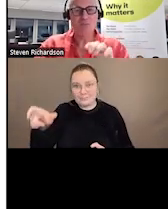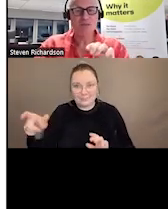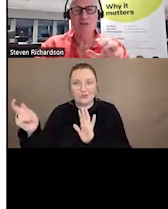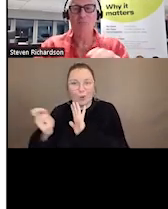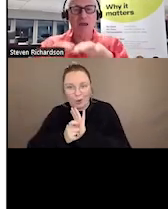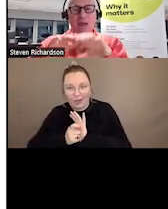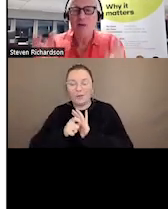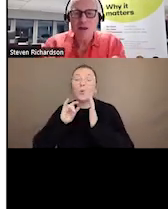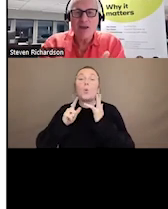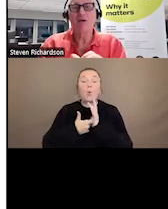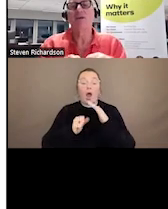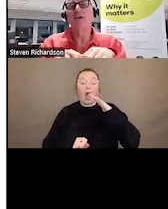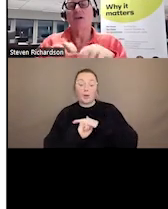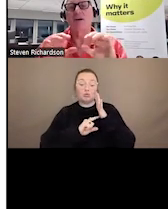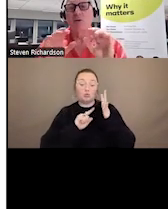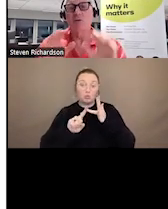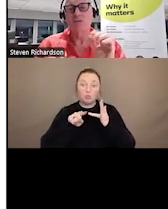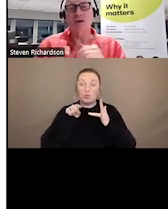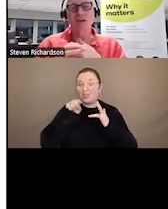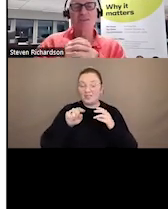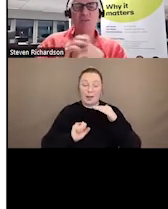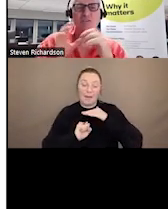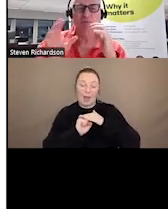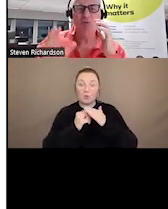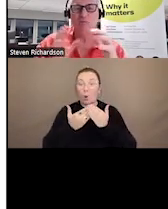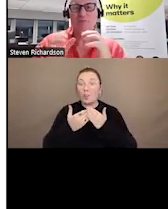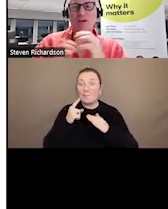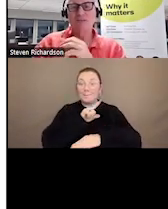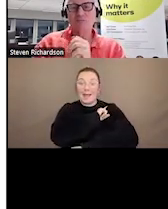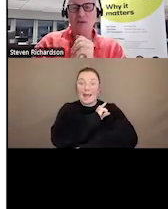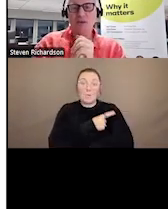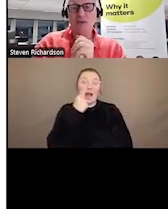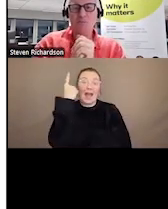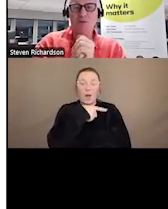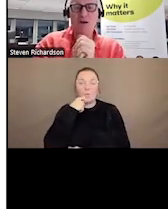particular power our on the day. -- power hour. The quiet phase is an important part